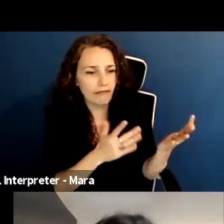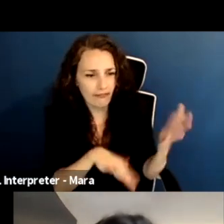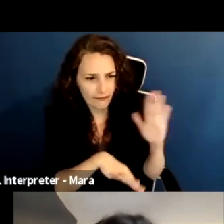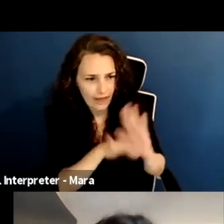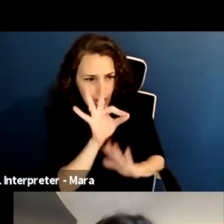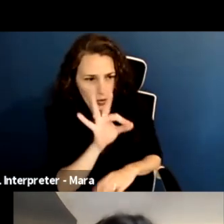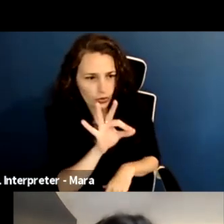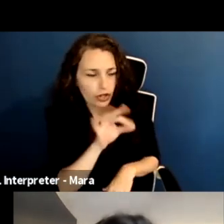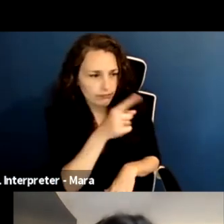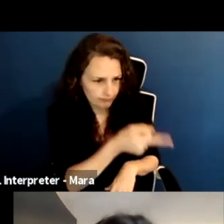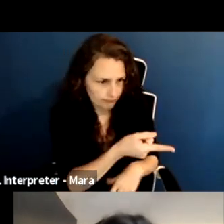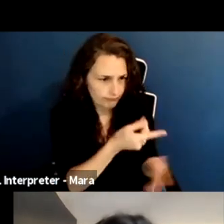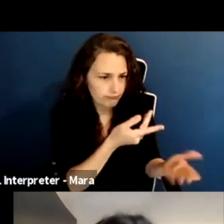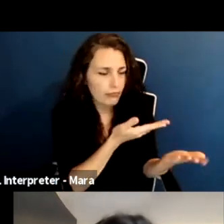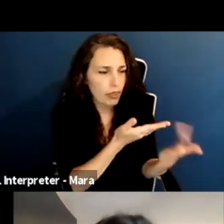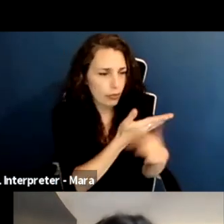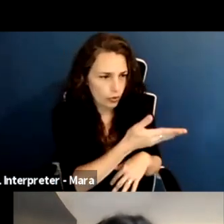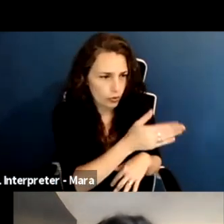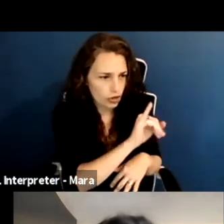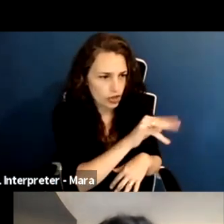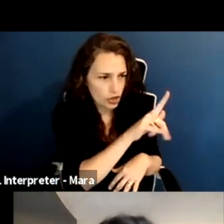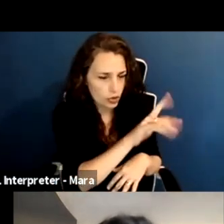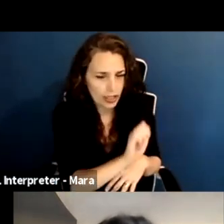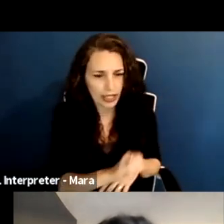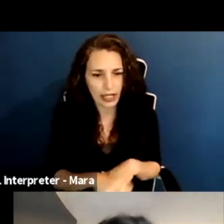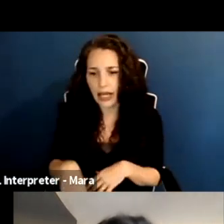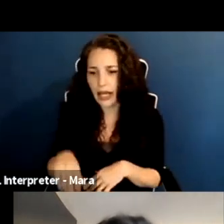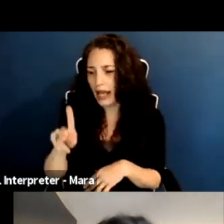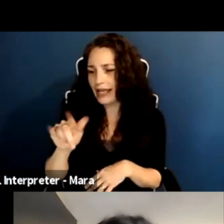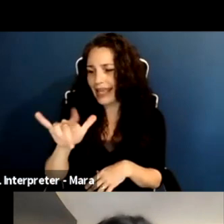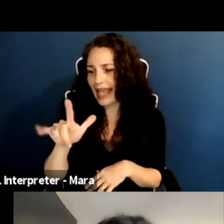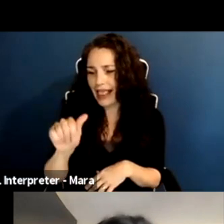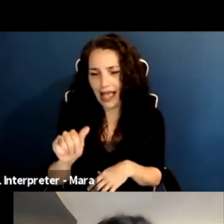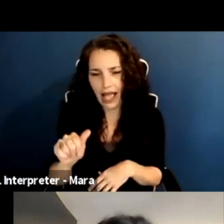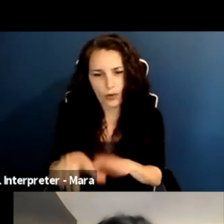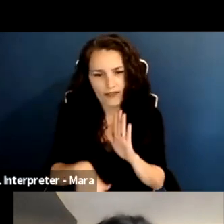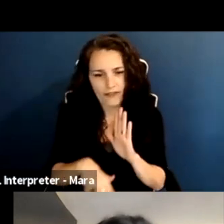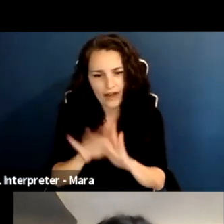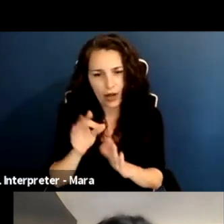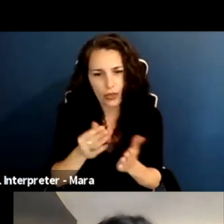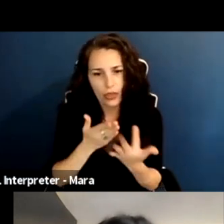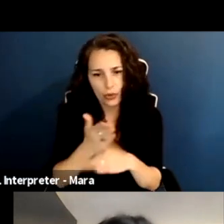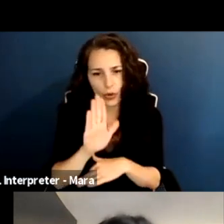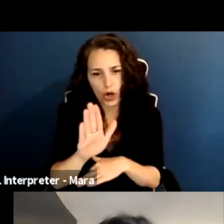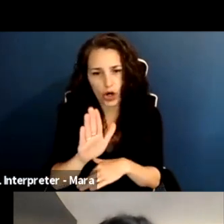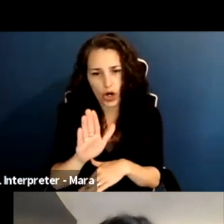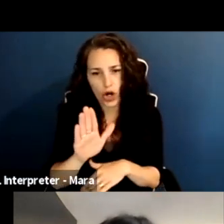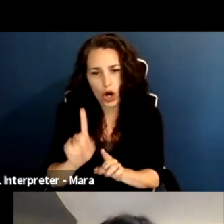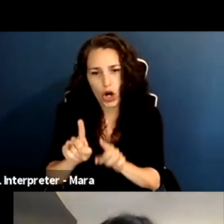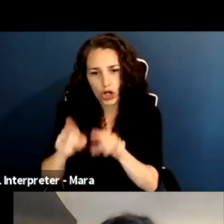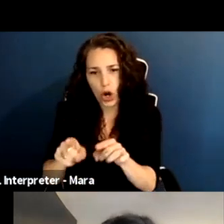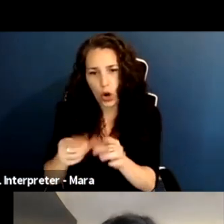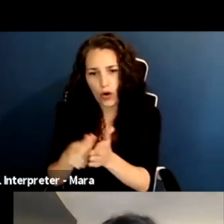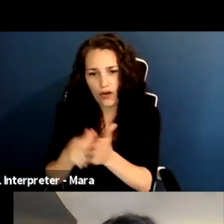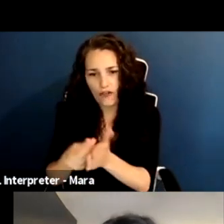Kayla, we found actually through her GoFundMe page, I believe, which she can talk about.